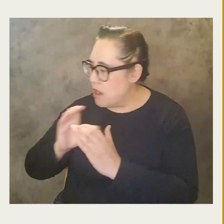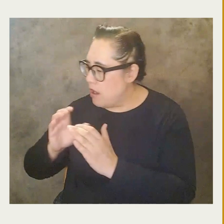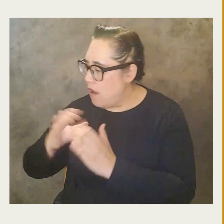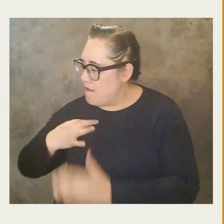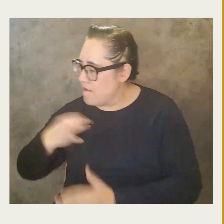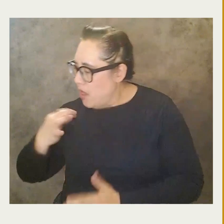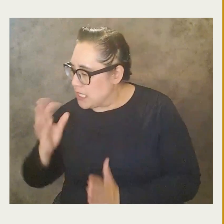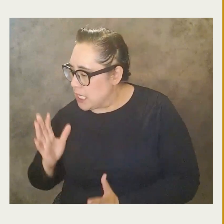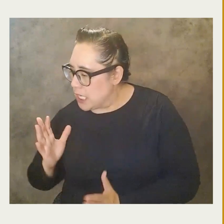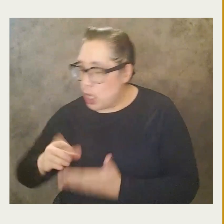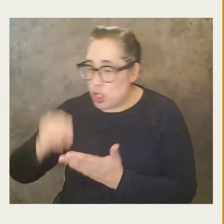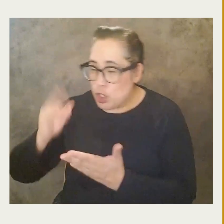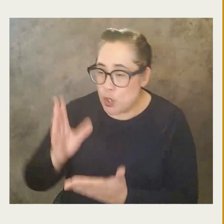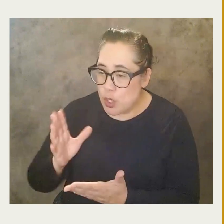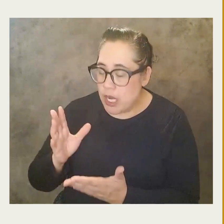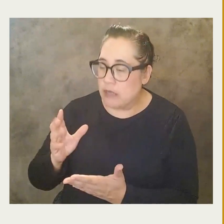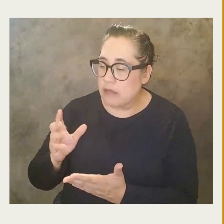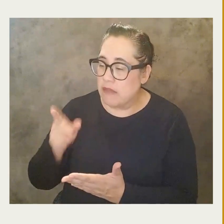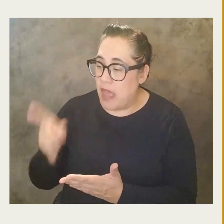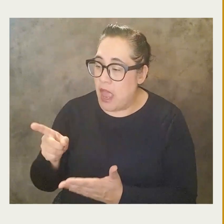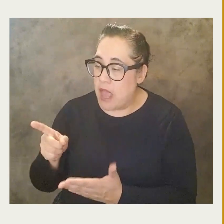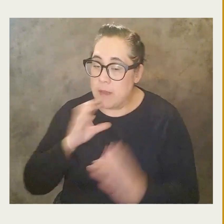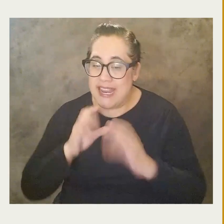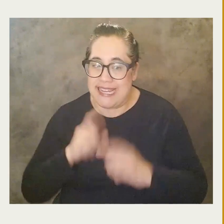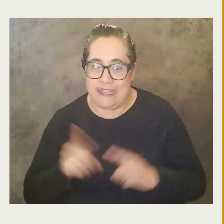attendee communicates with the presenter.